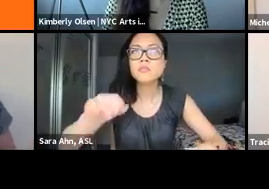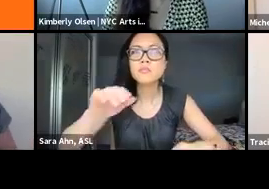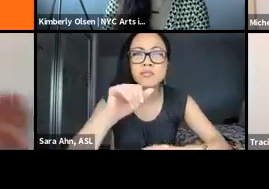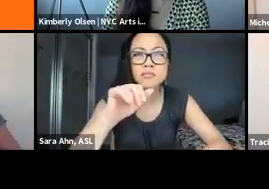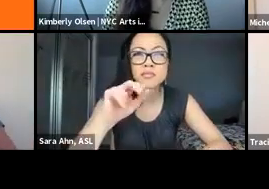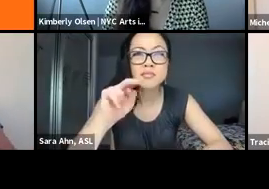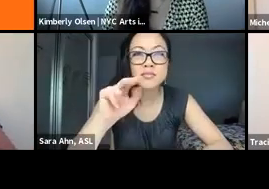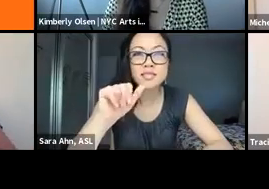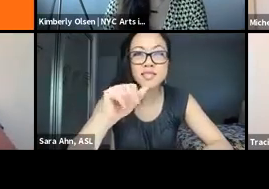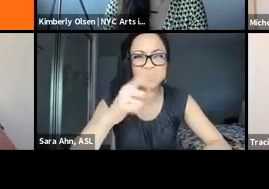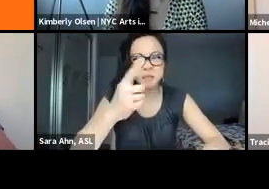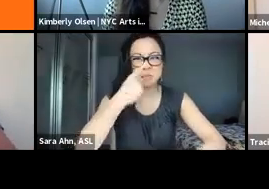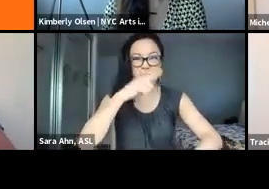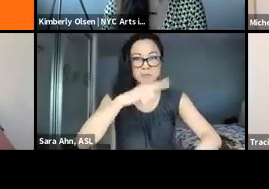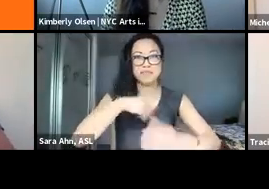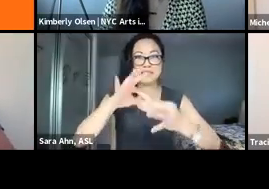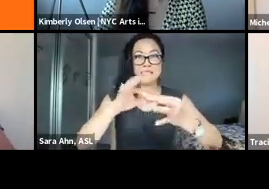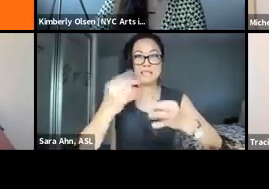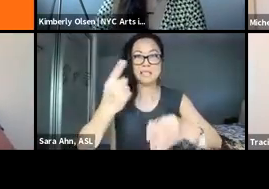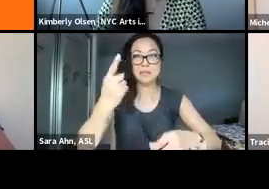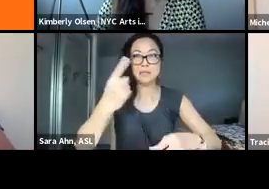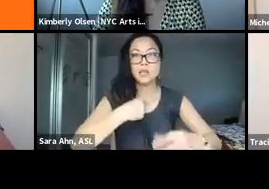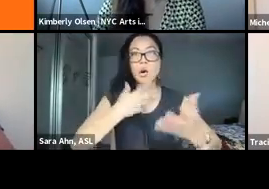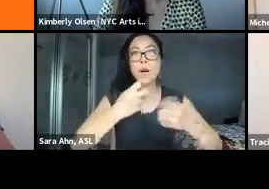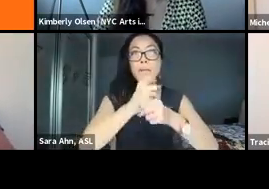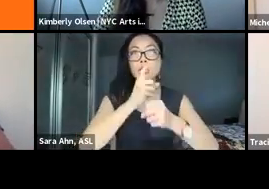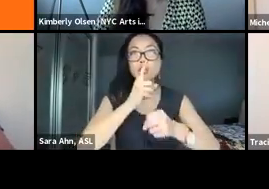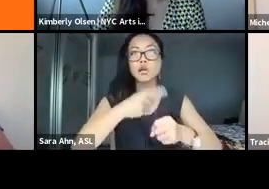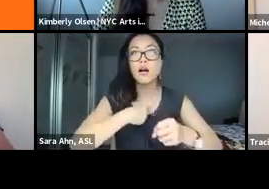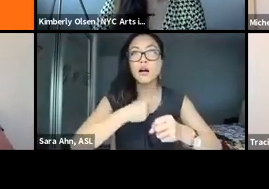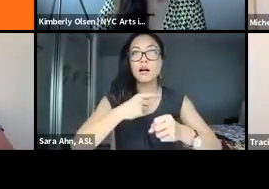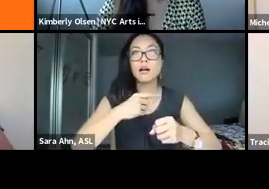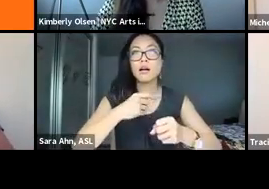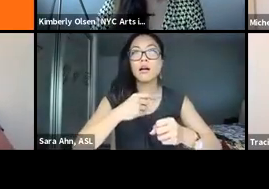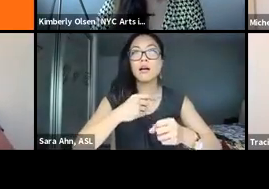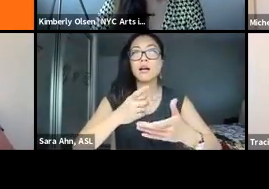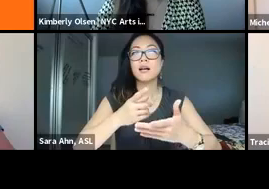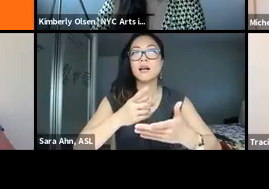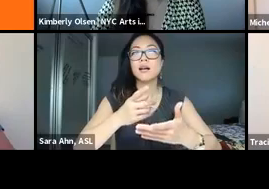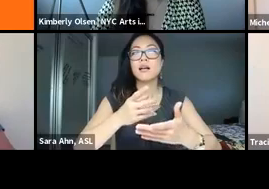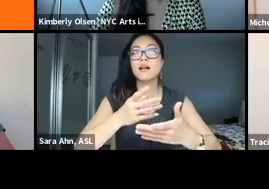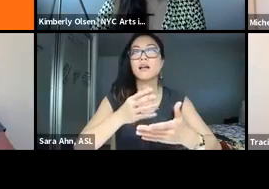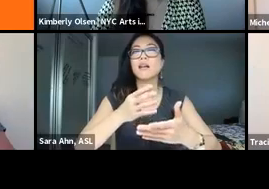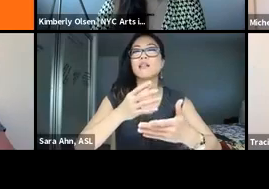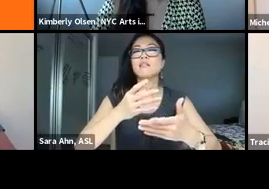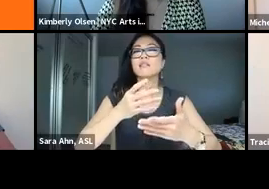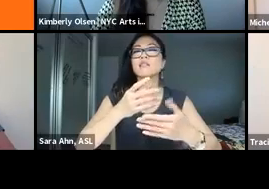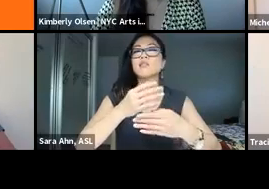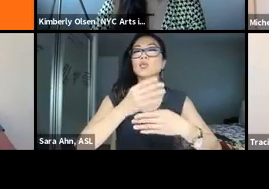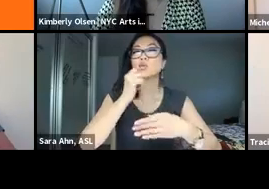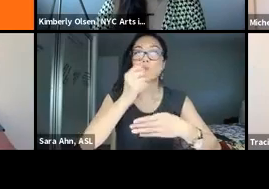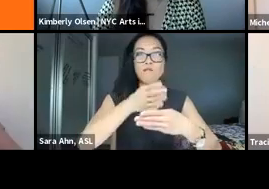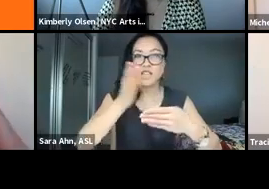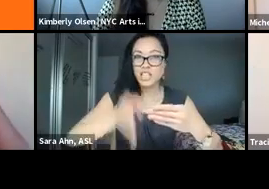now when we don't quite know what tomorrow- Traci Lester: In the absence of a plan, you have to create a plan. Kimberly Olsen: Exactly.